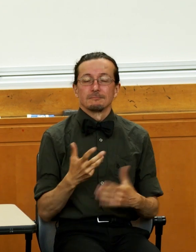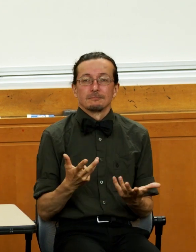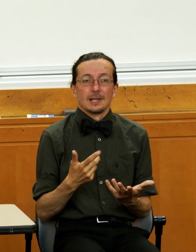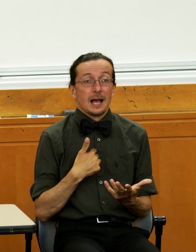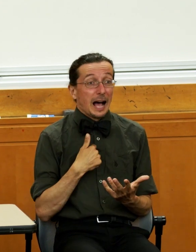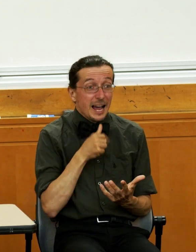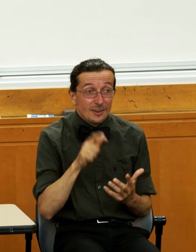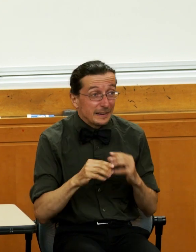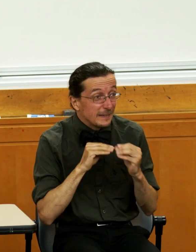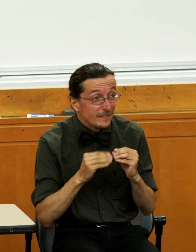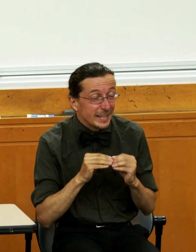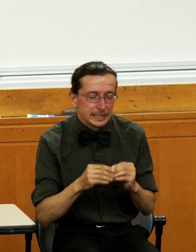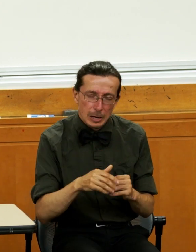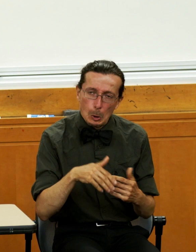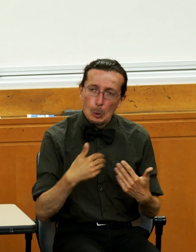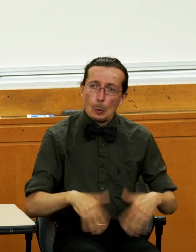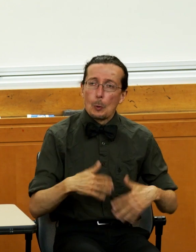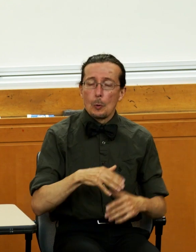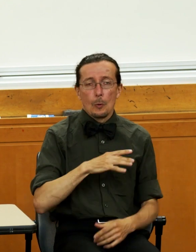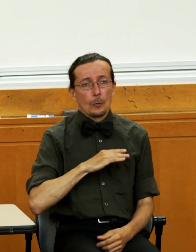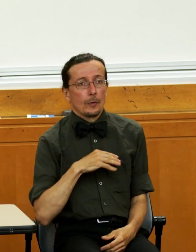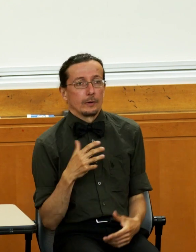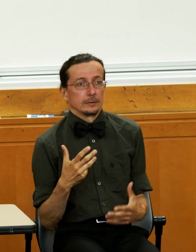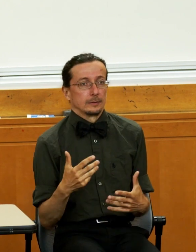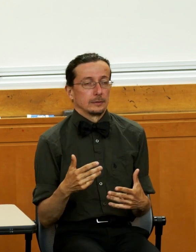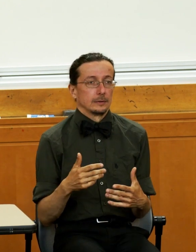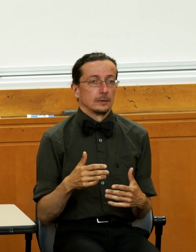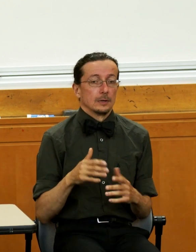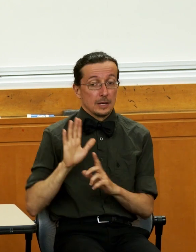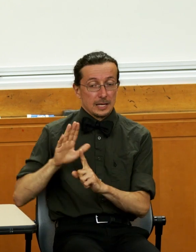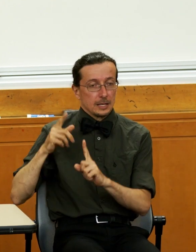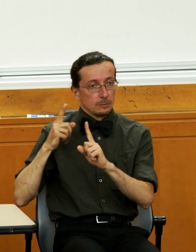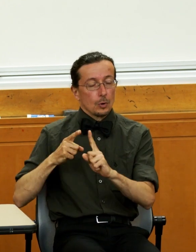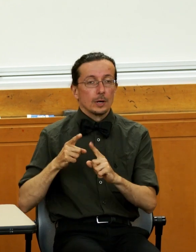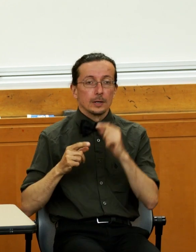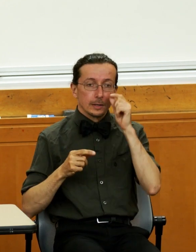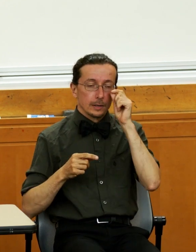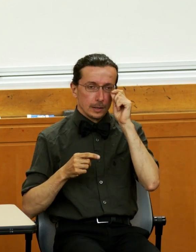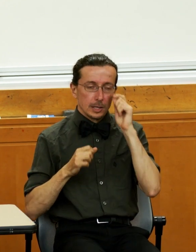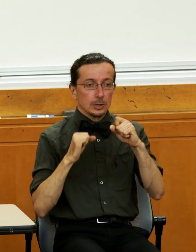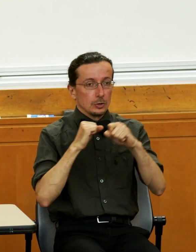fix it. Okay, cool.” Because this whole thing was like you fight against the latest iteration of it,